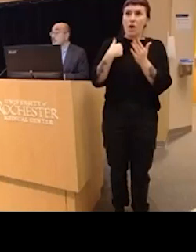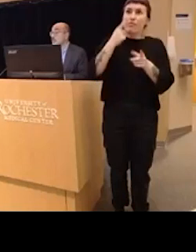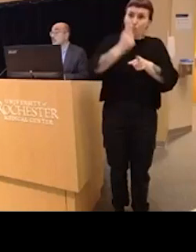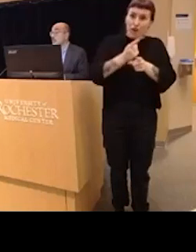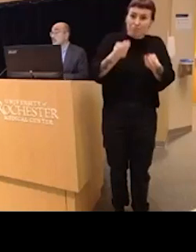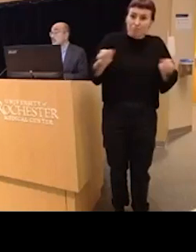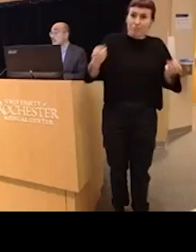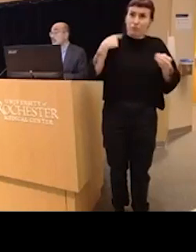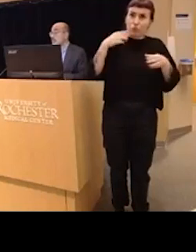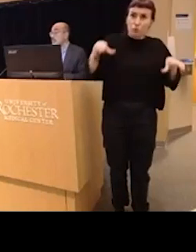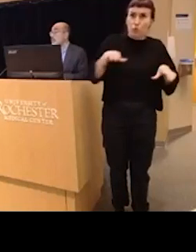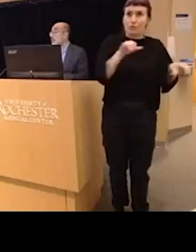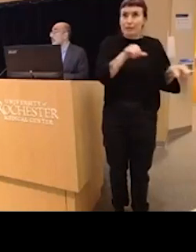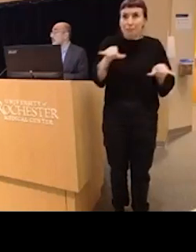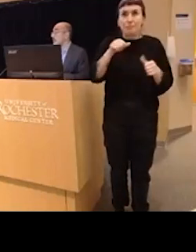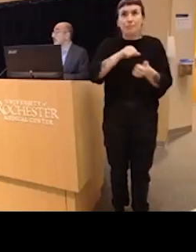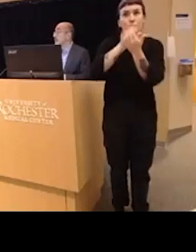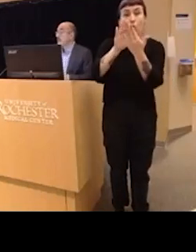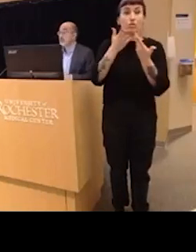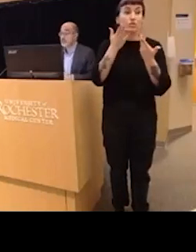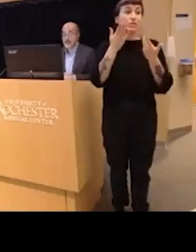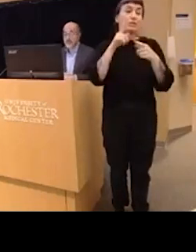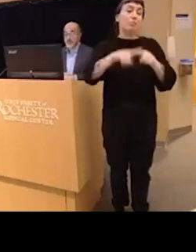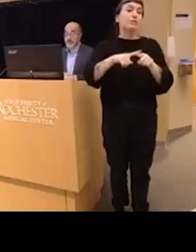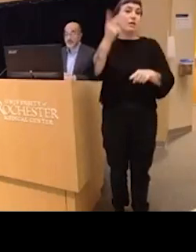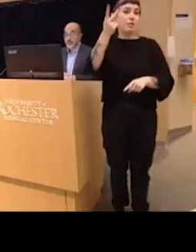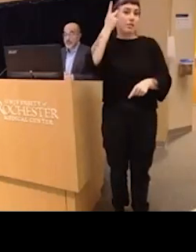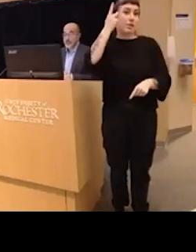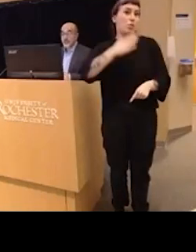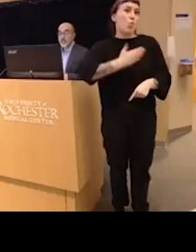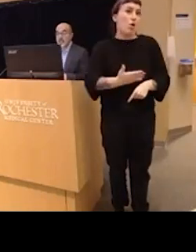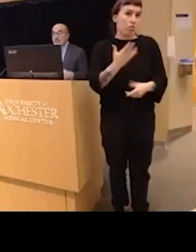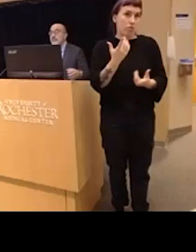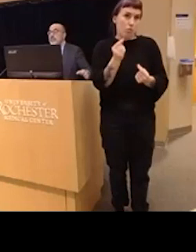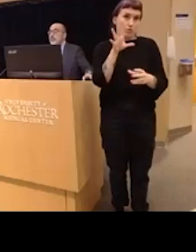too you know depending on the political will you know of of what's involved so we have 15 different